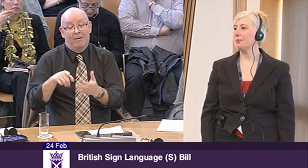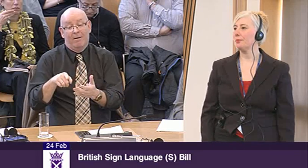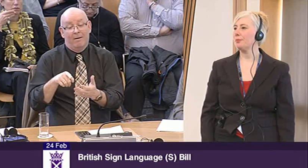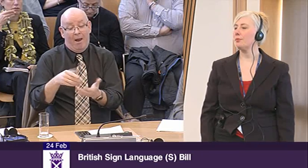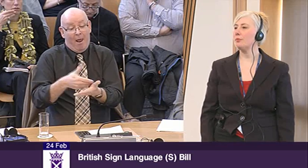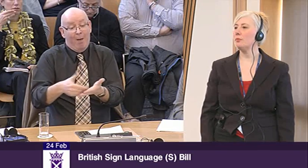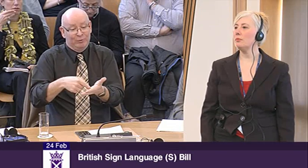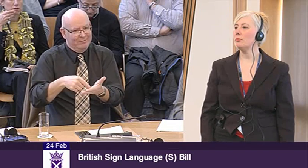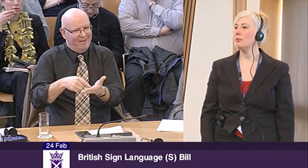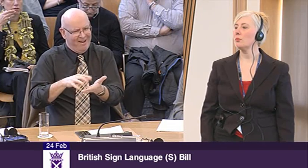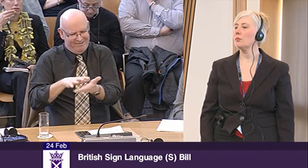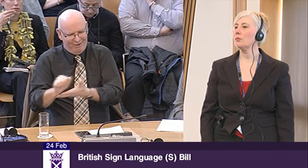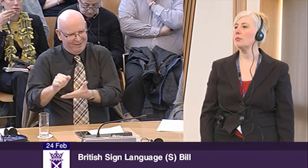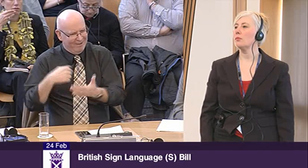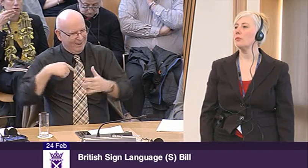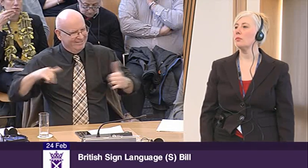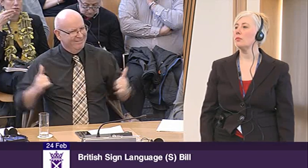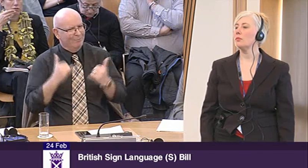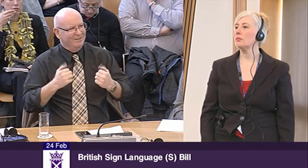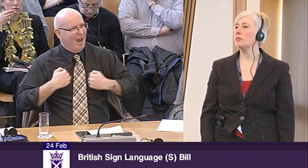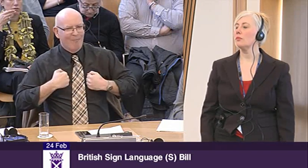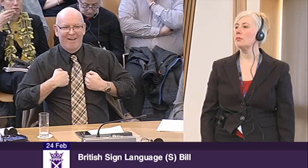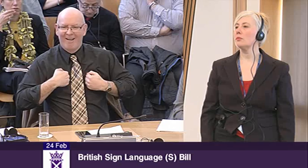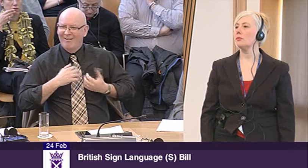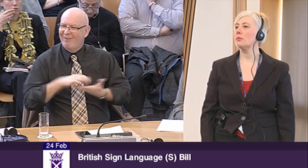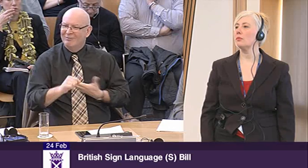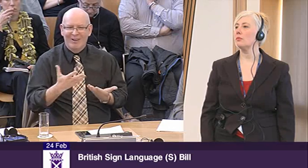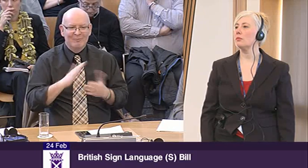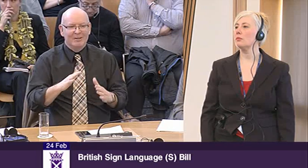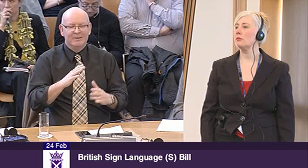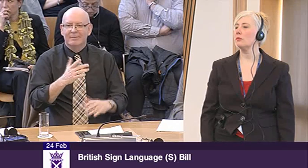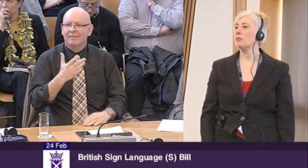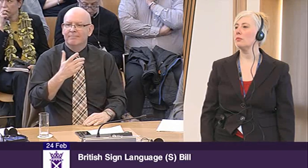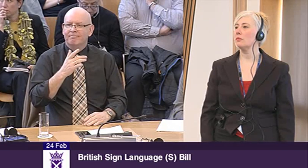of deaf people that allows us to identify with cultural institutions and artefacts that